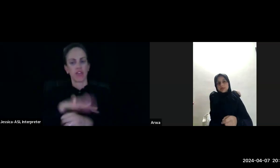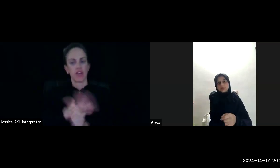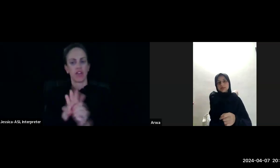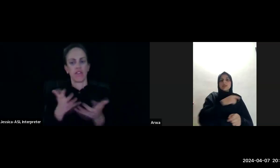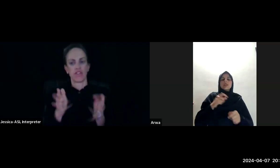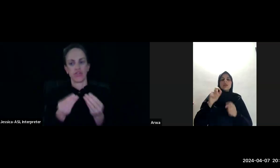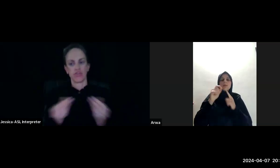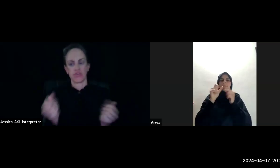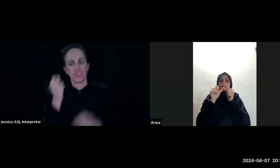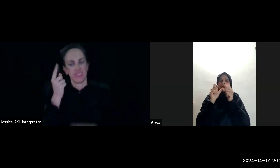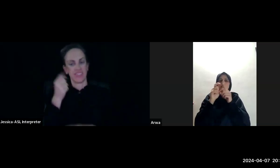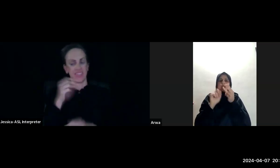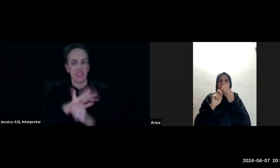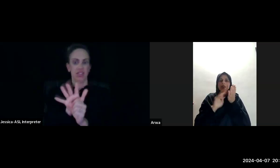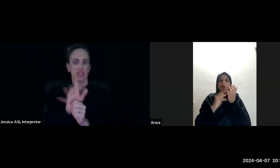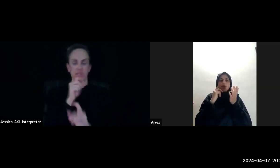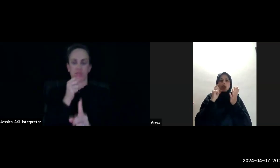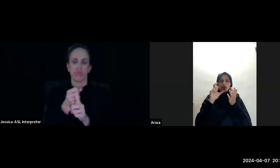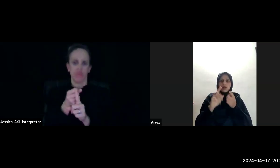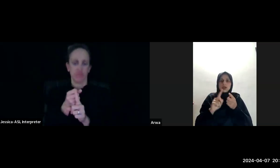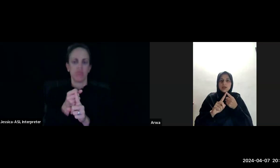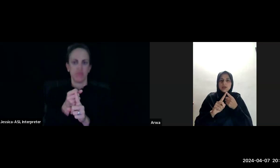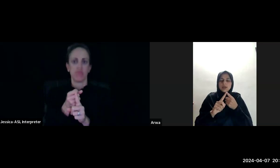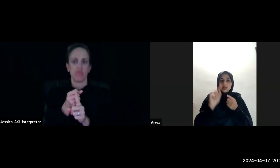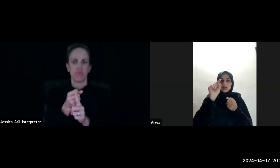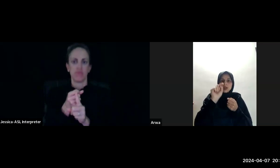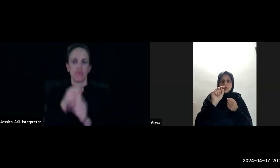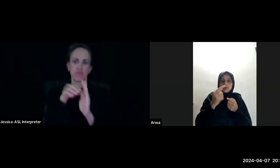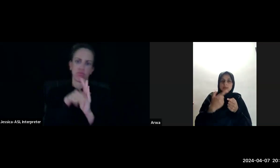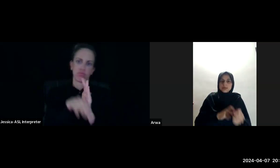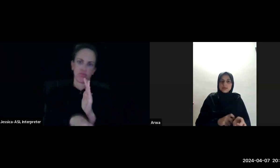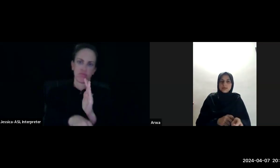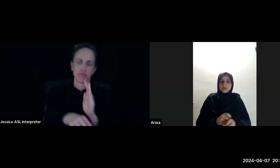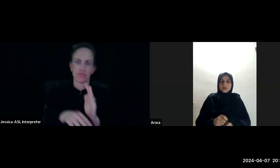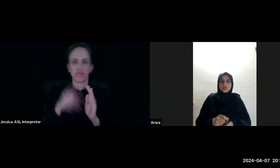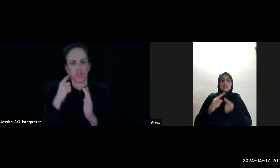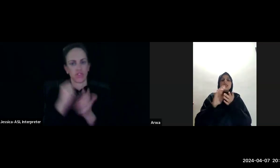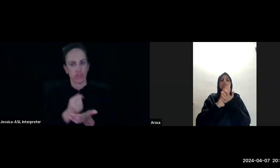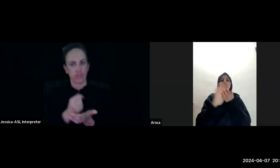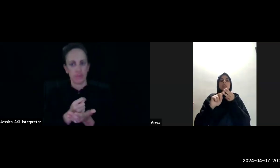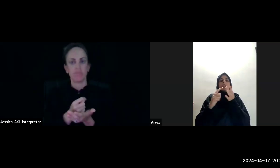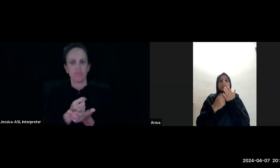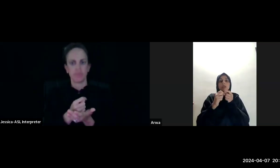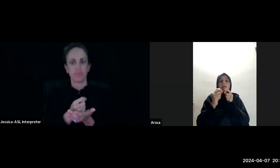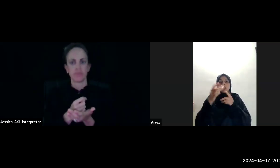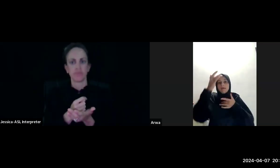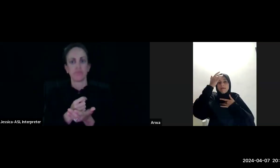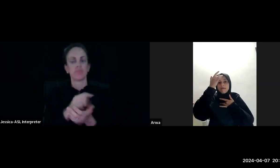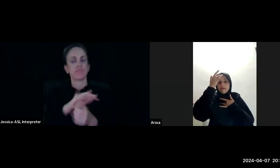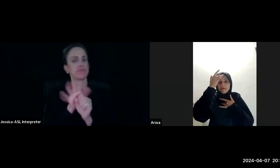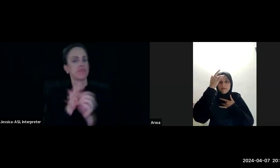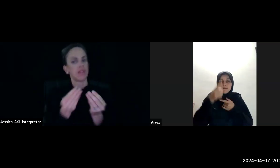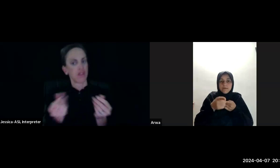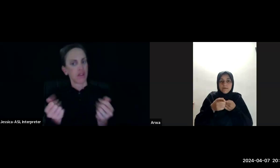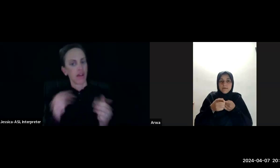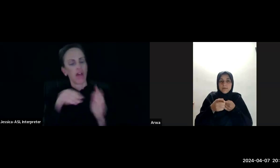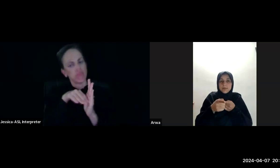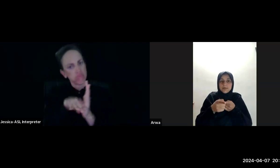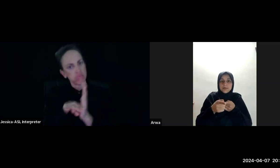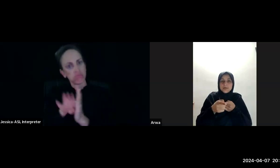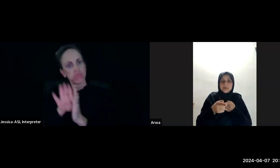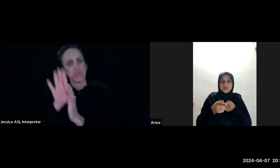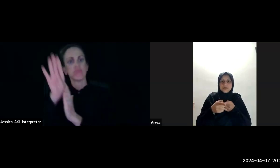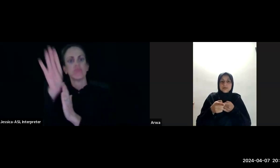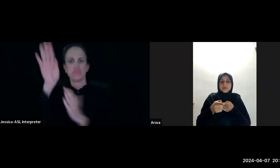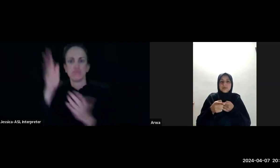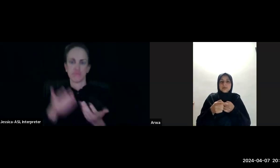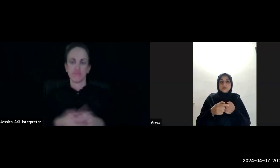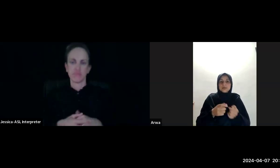did actually create a big obstacle in the field of therapies but then um it has done good I would say.